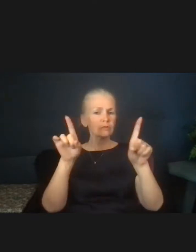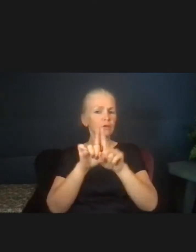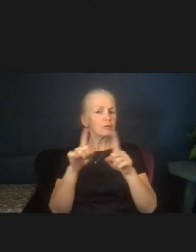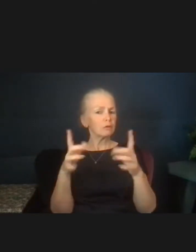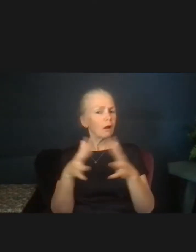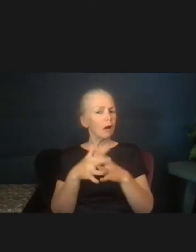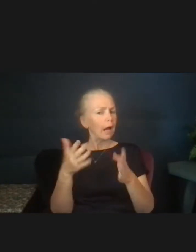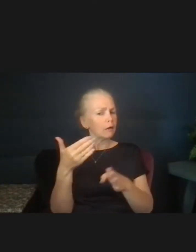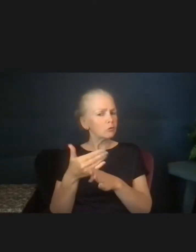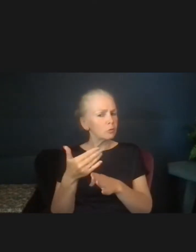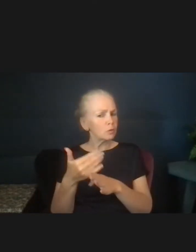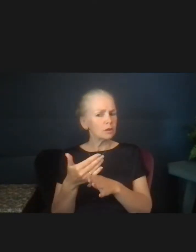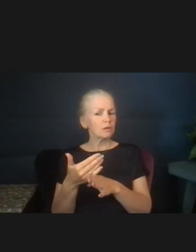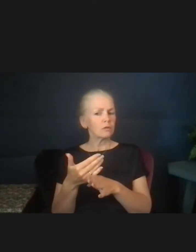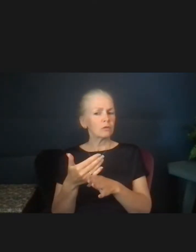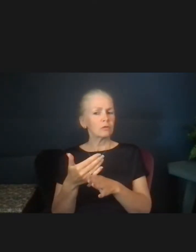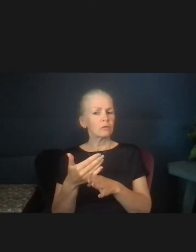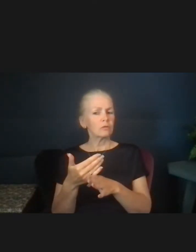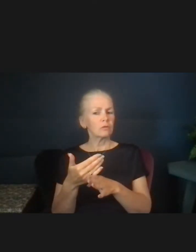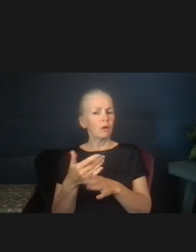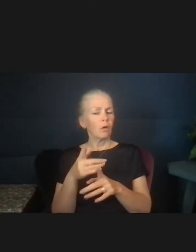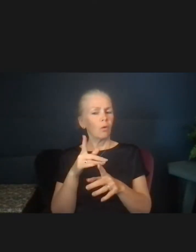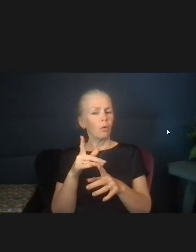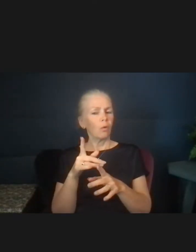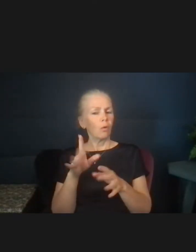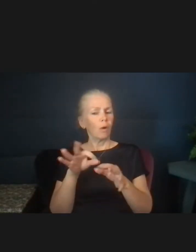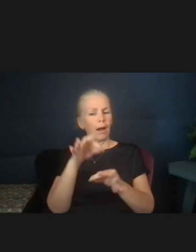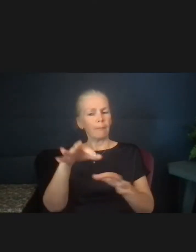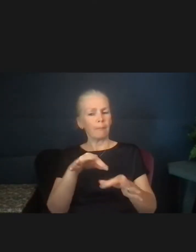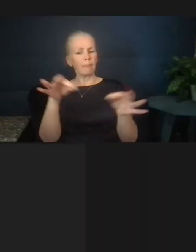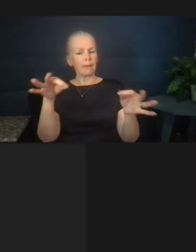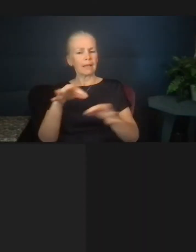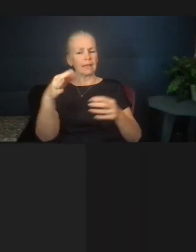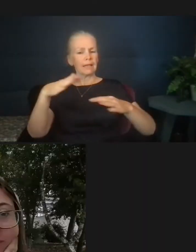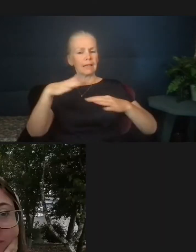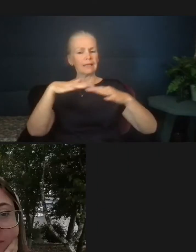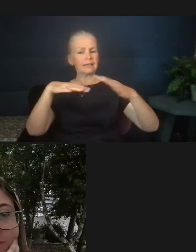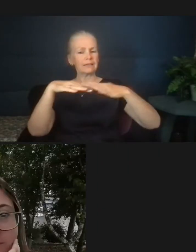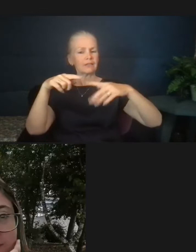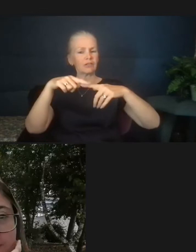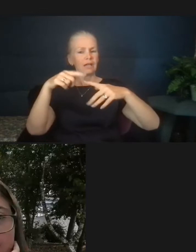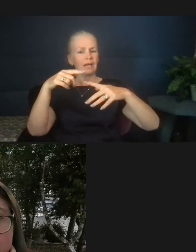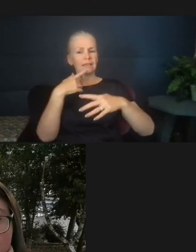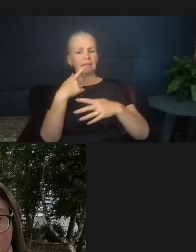Or in some cases, undoing intersectionality? And how is that